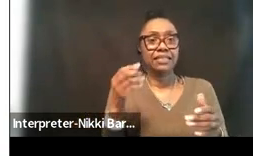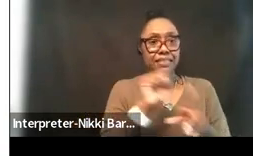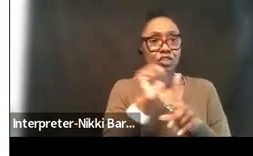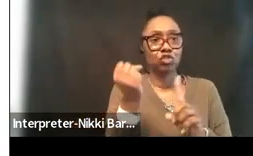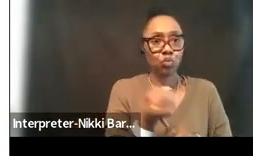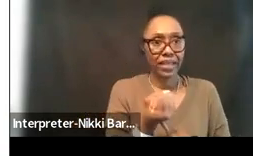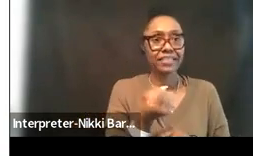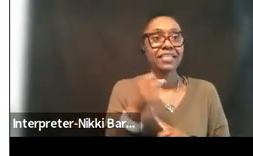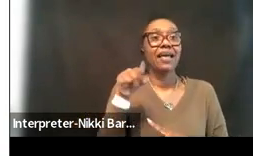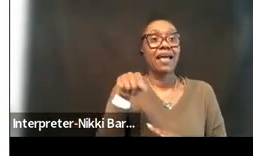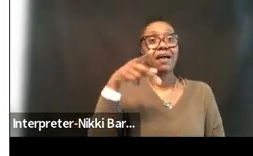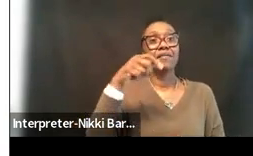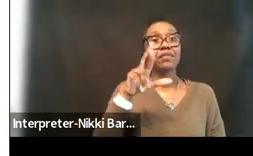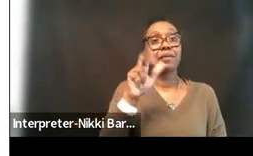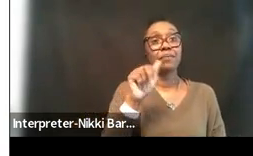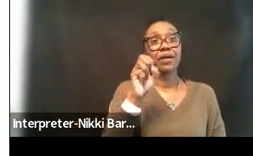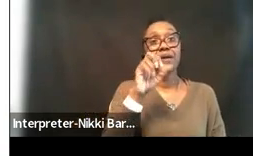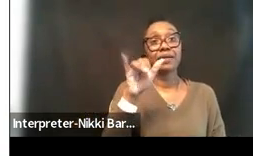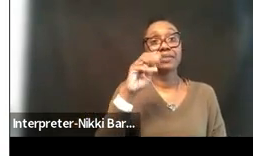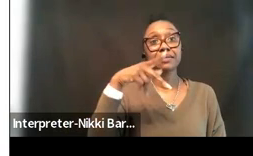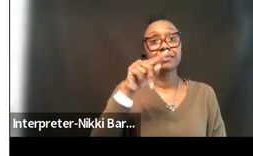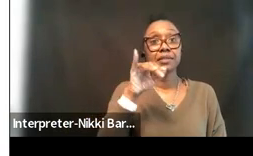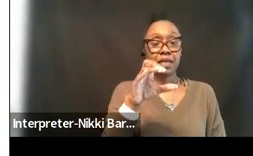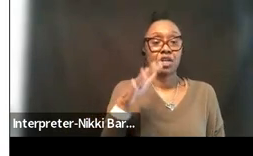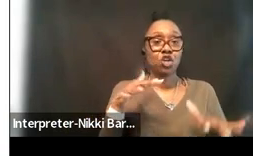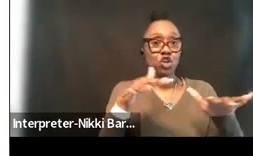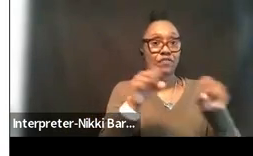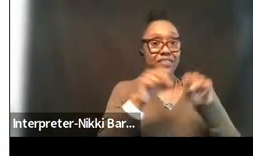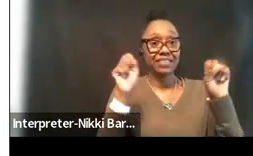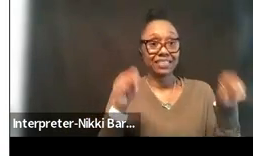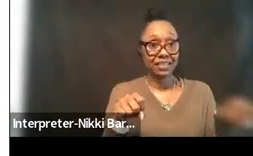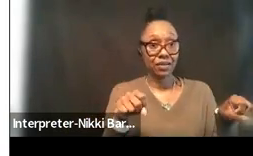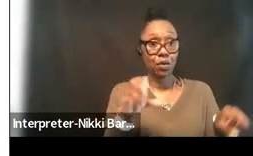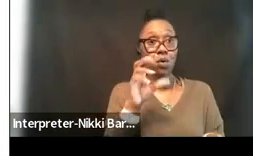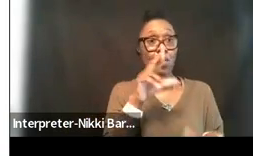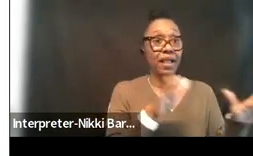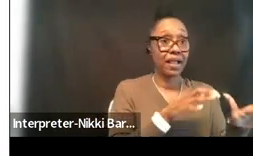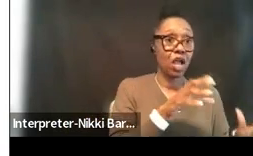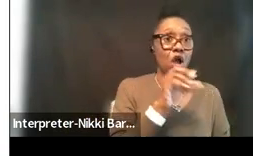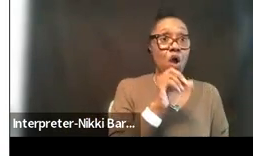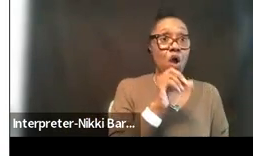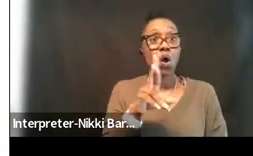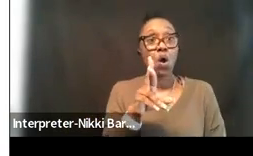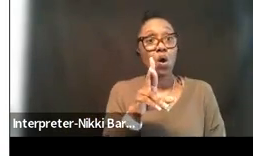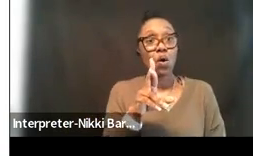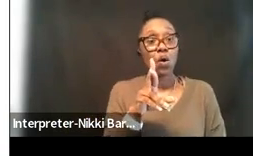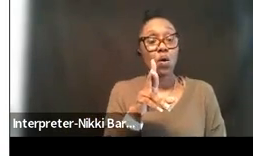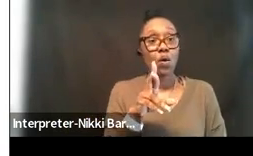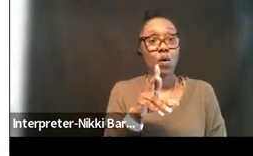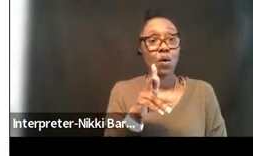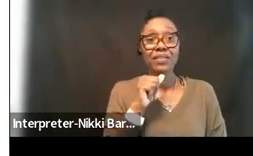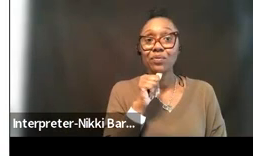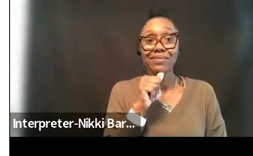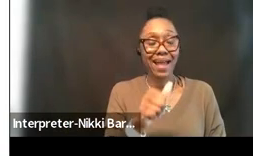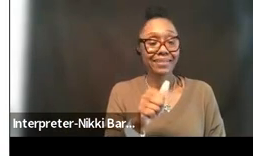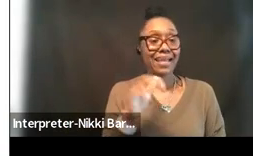You are either operating on your sympathetic nervous system or your parasympathetic nervous system. They are not activated at the same time.